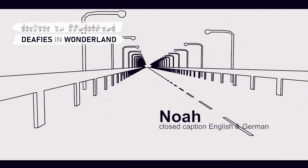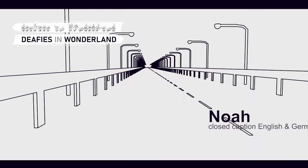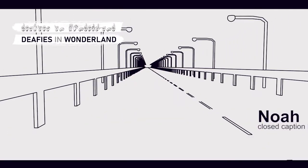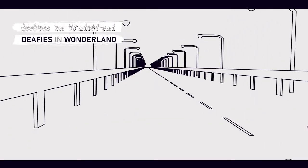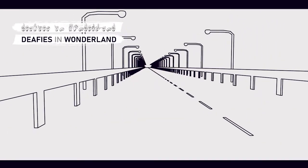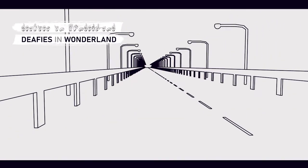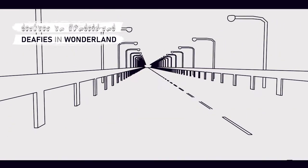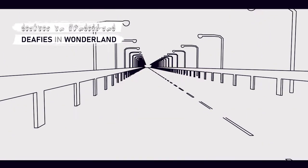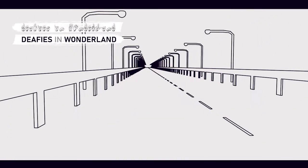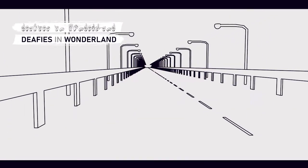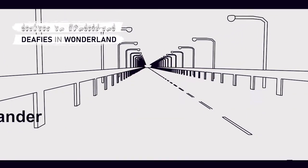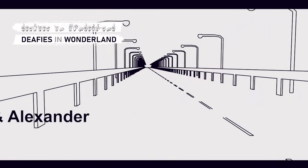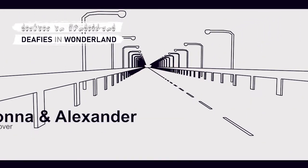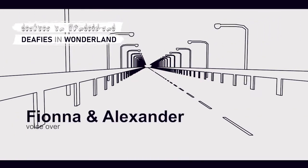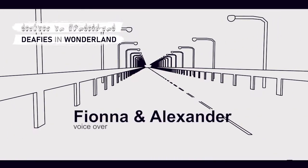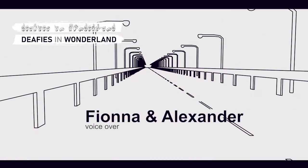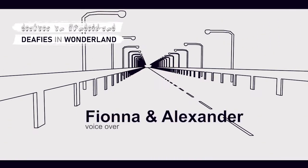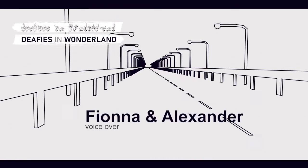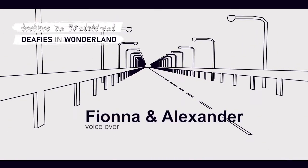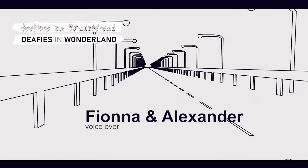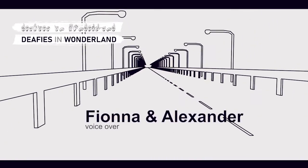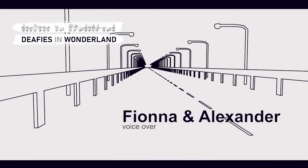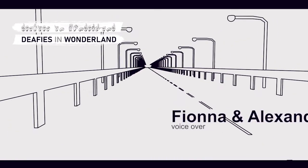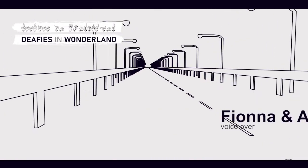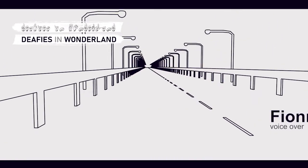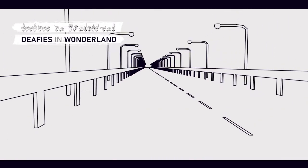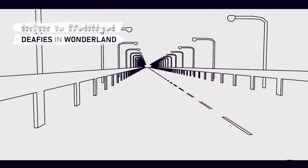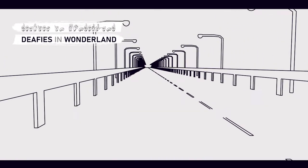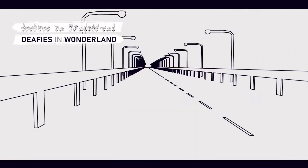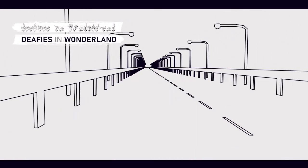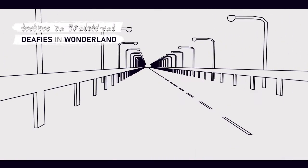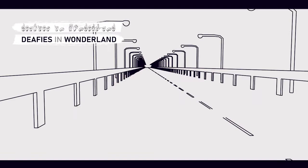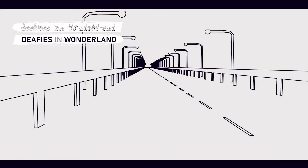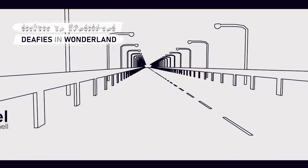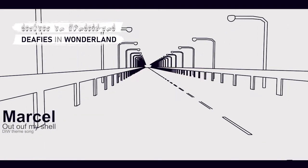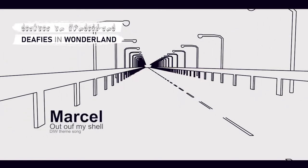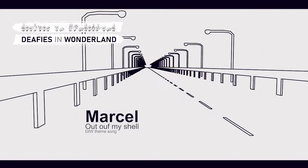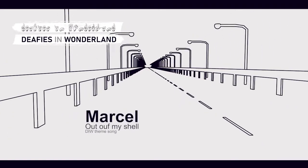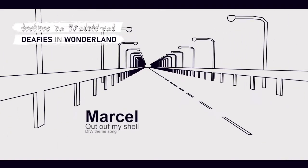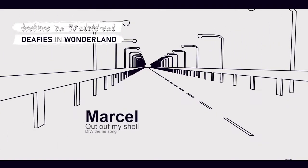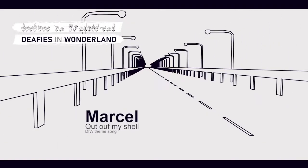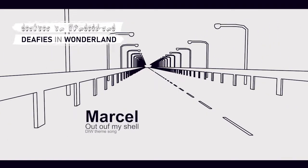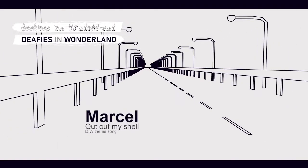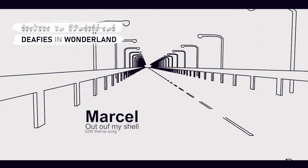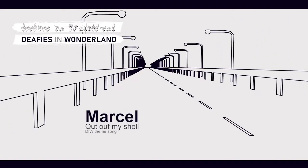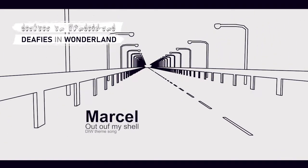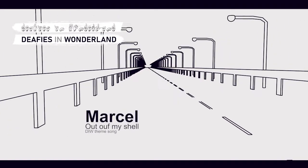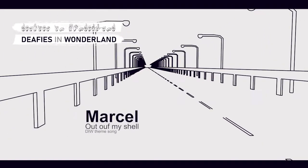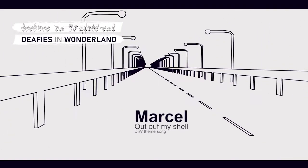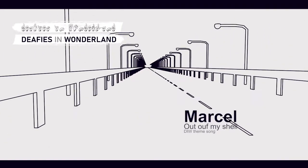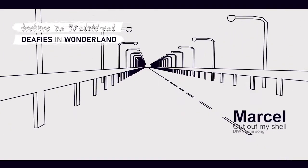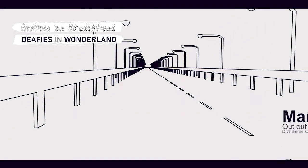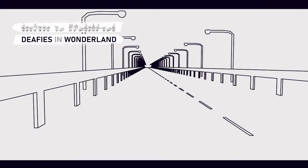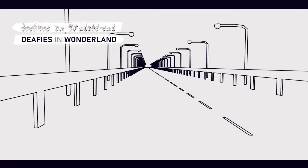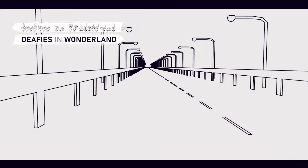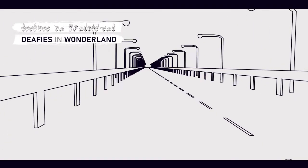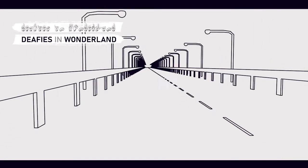I ate at the Burger King today, Shelly and stood up to a boy who called me queer